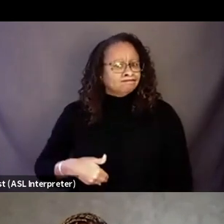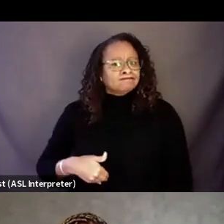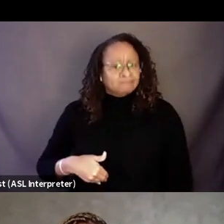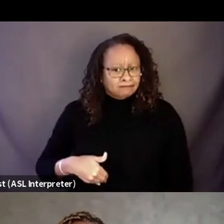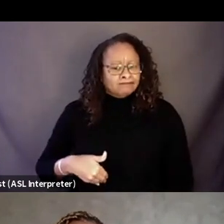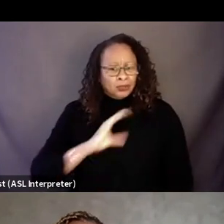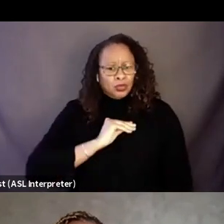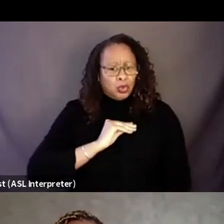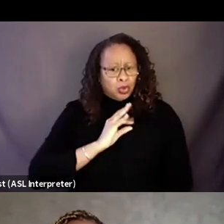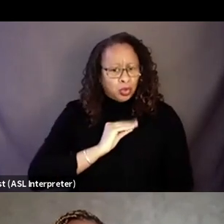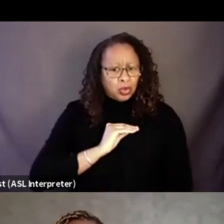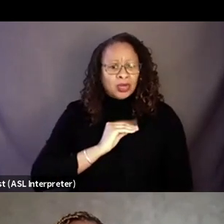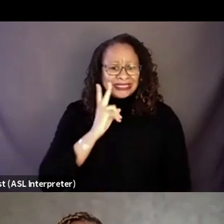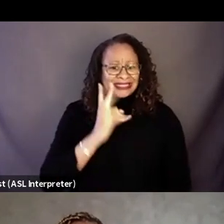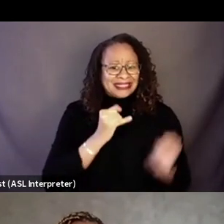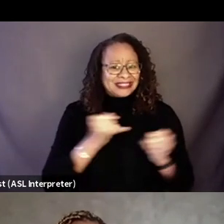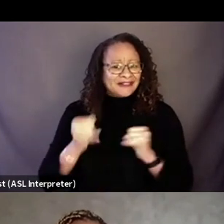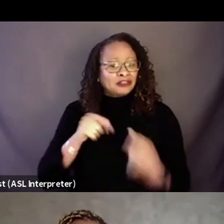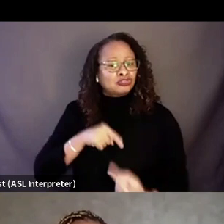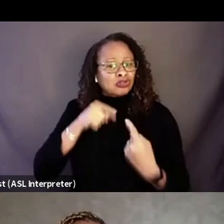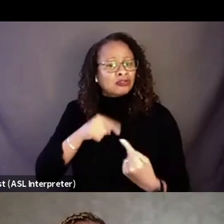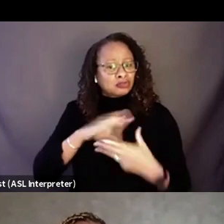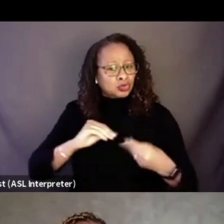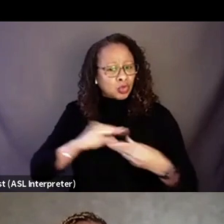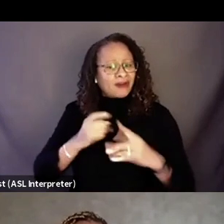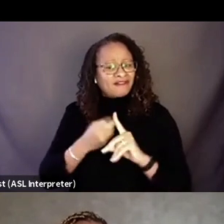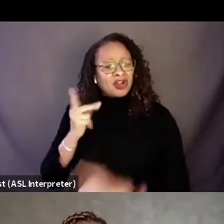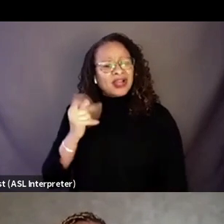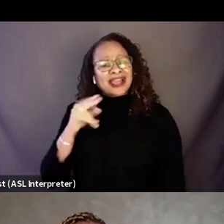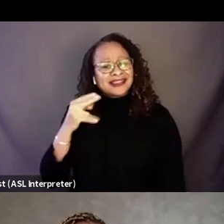story of the struggle for Kenya was extremely moving for me